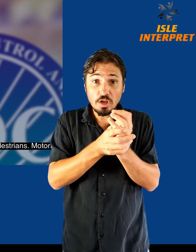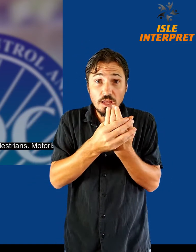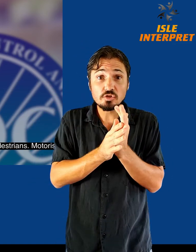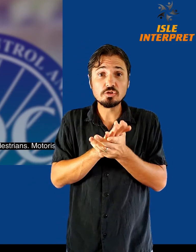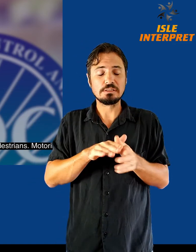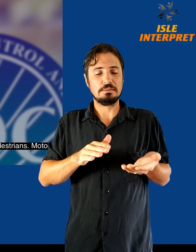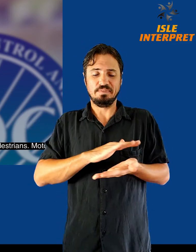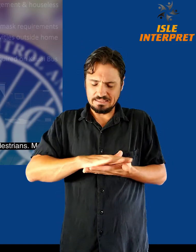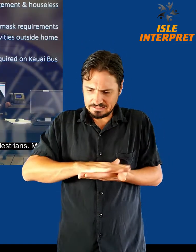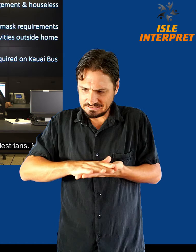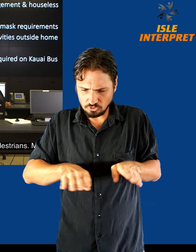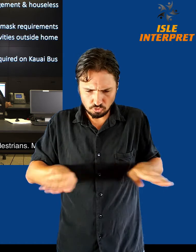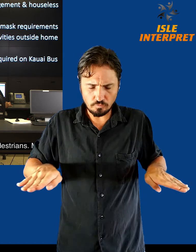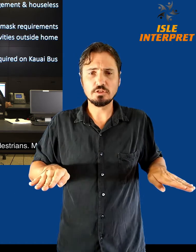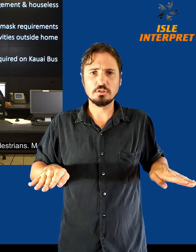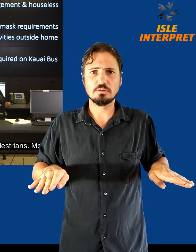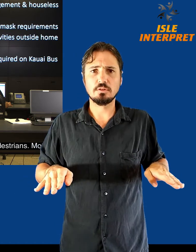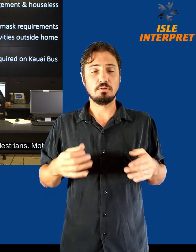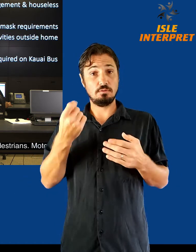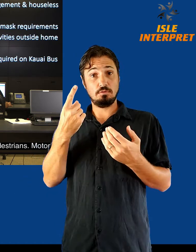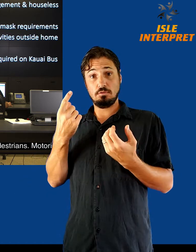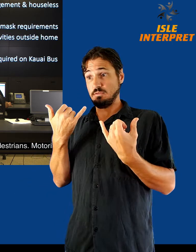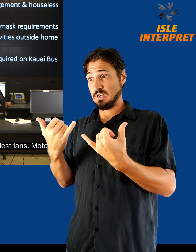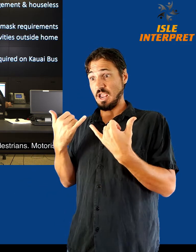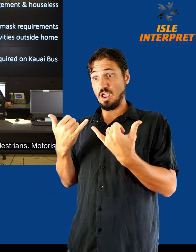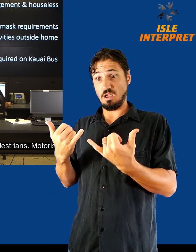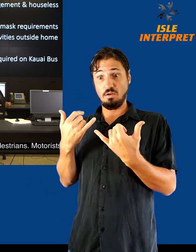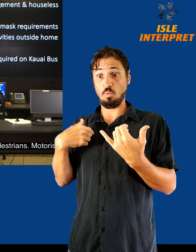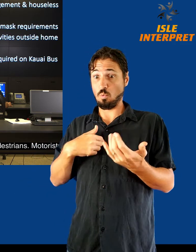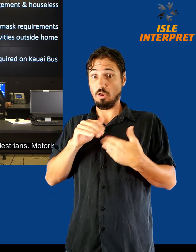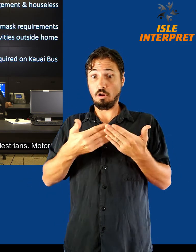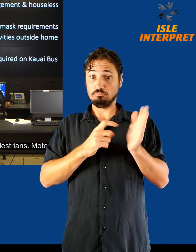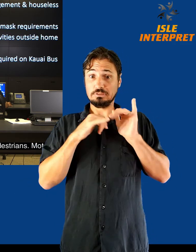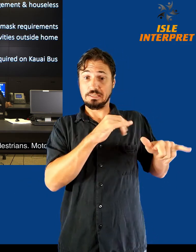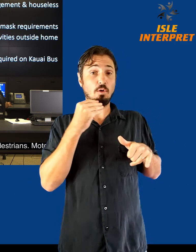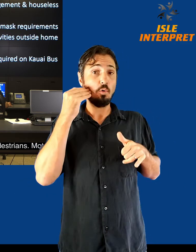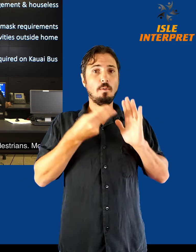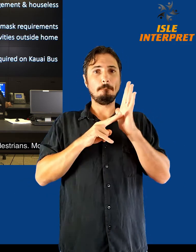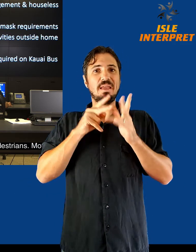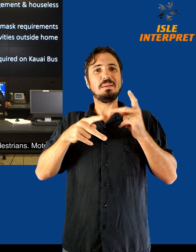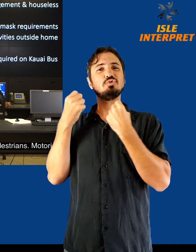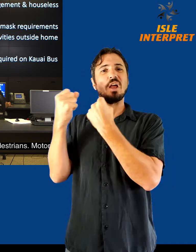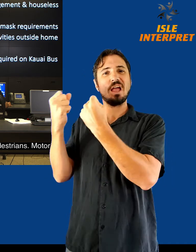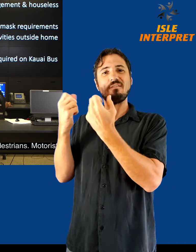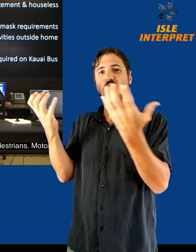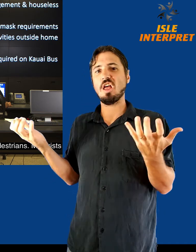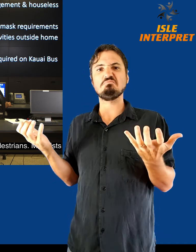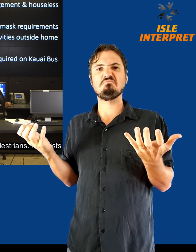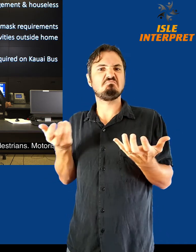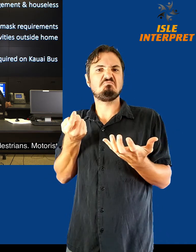With our Stay at Home Order, we now have less cars on the road but more pedestrians. Motorists who must be on the road for essential needs,